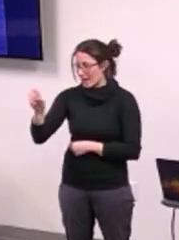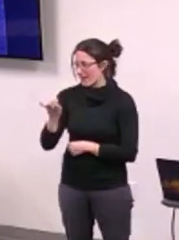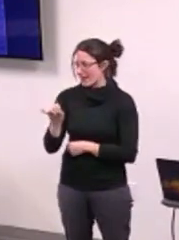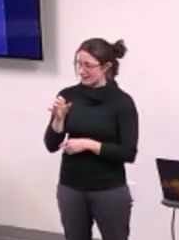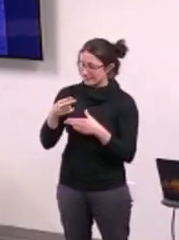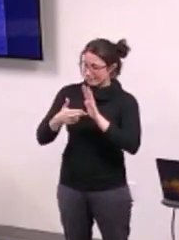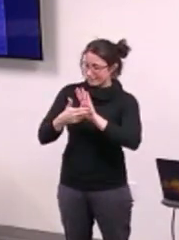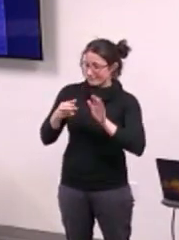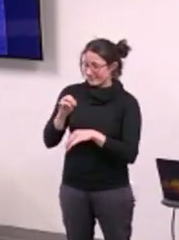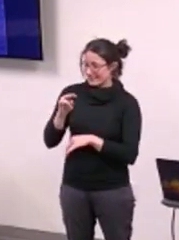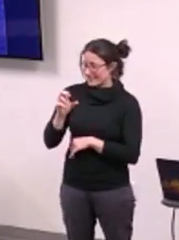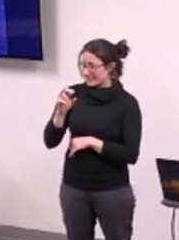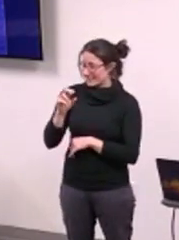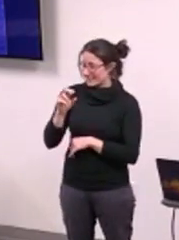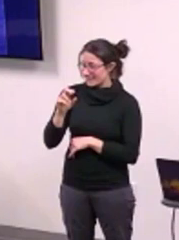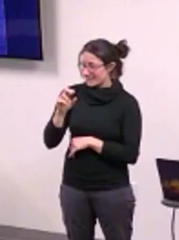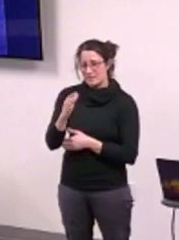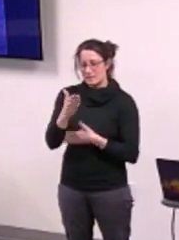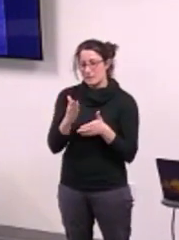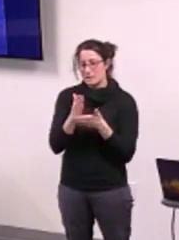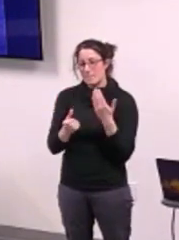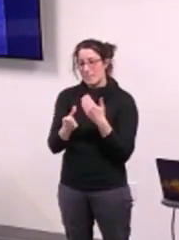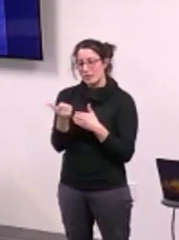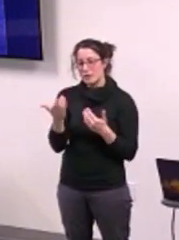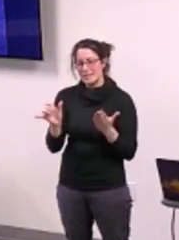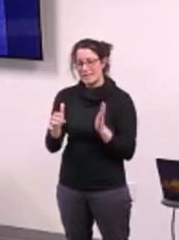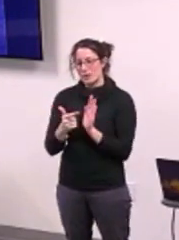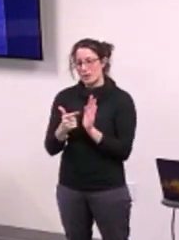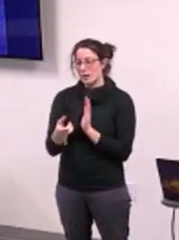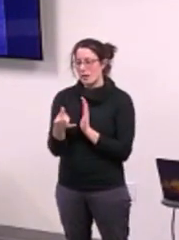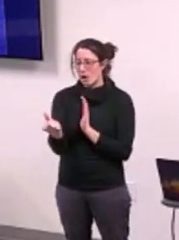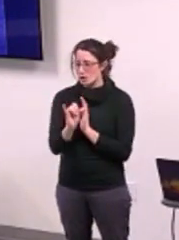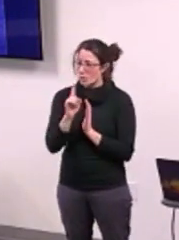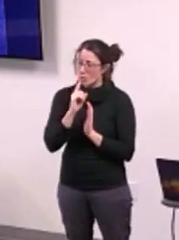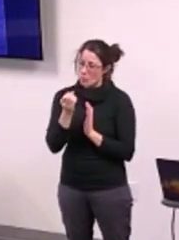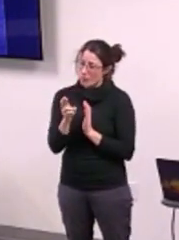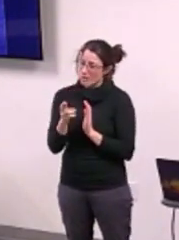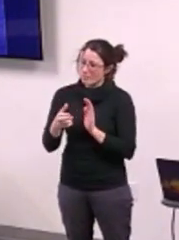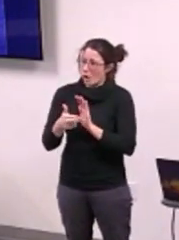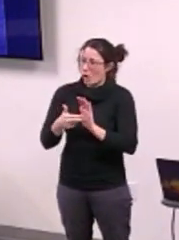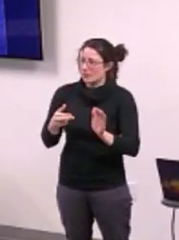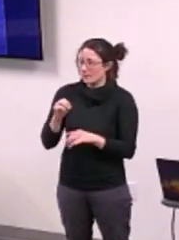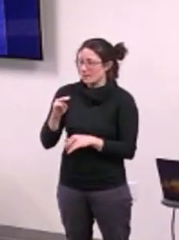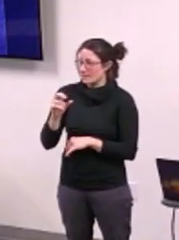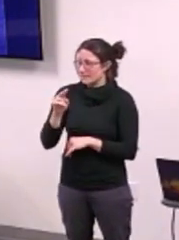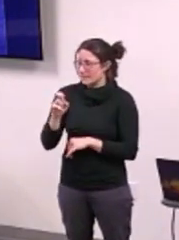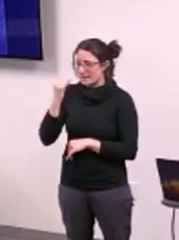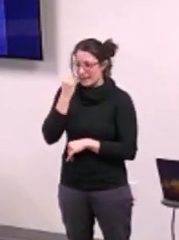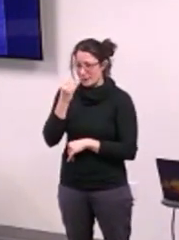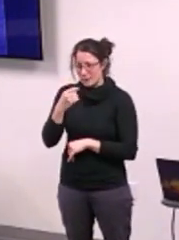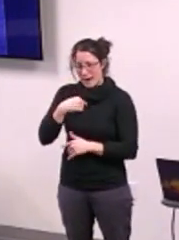Some other things that are, were illegal or deemed insane. Is the urge to want to learn how to read.